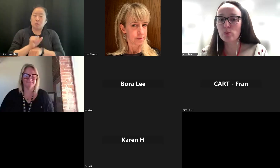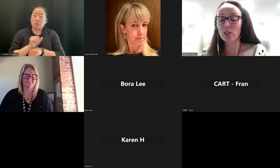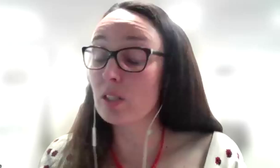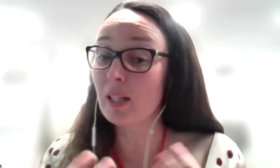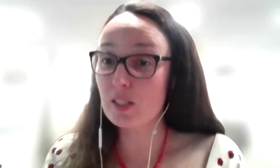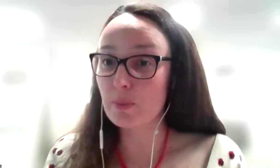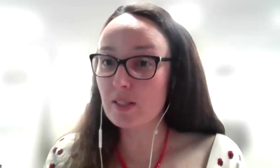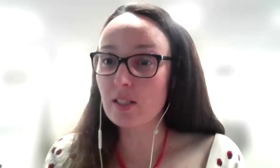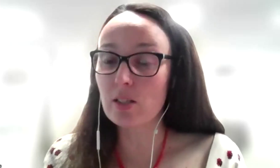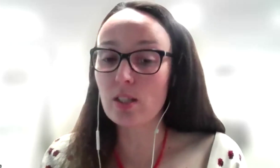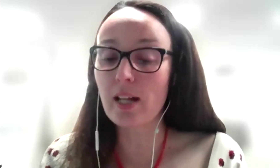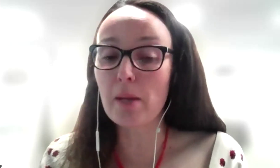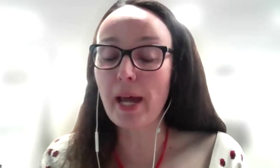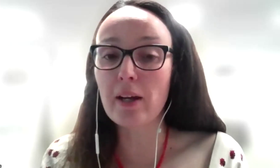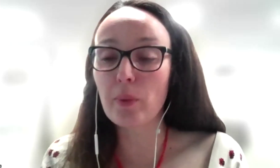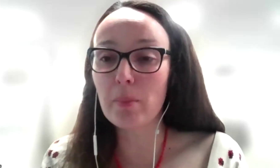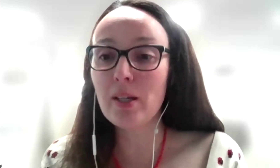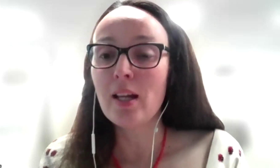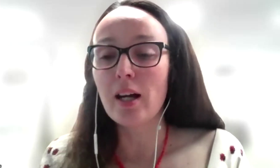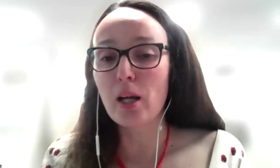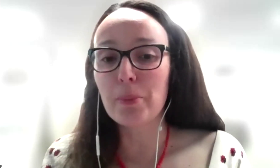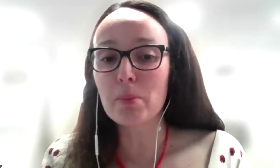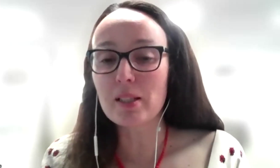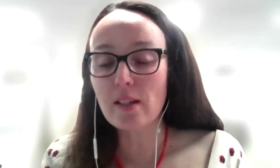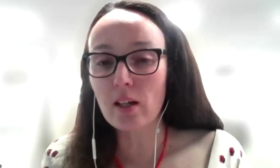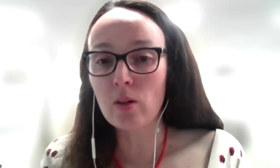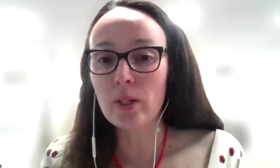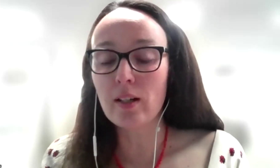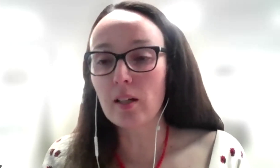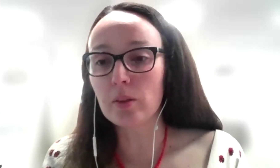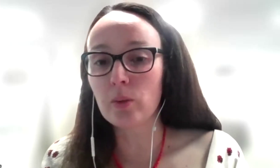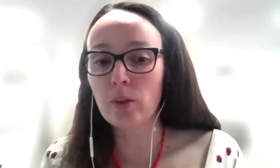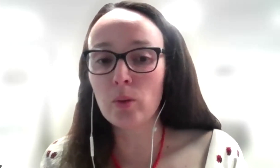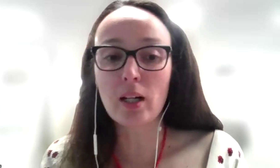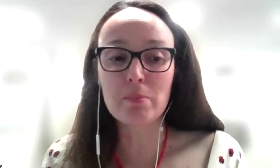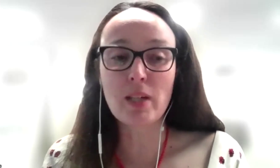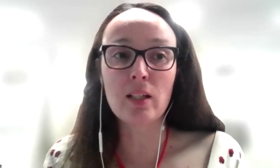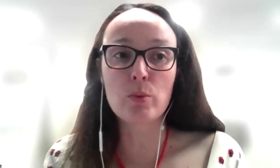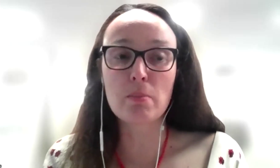We actually made this presentation at PACRIM a couple of months ago in Honolulu and it was